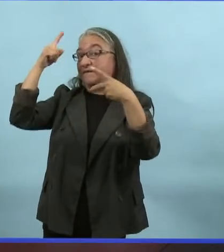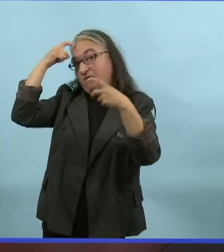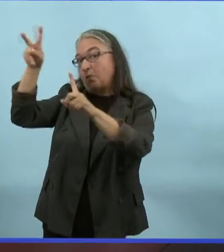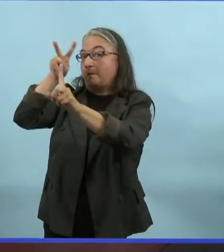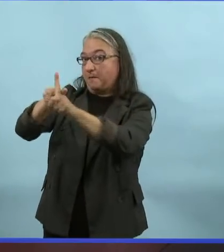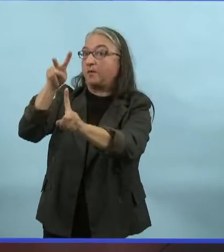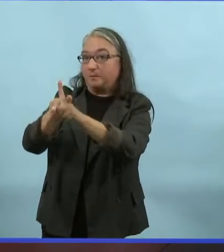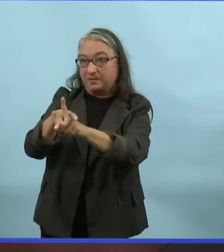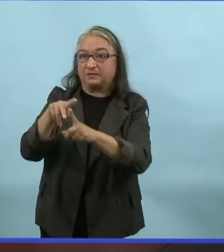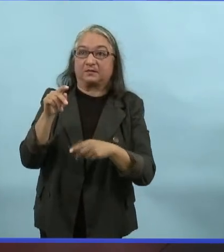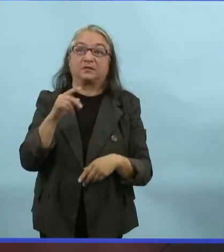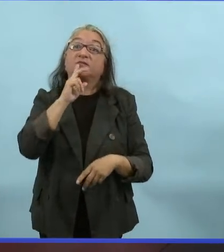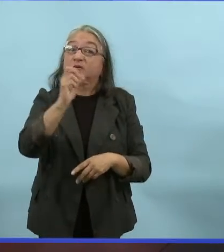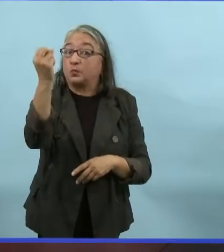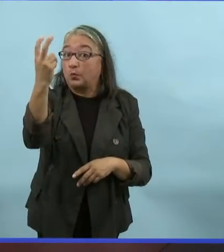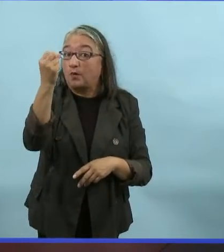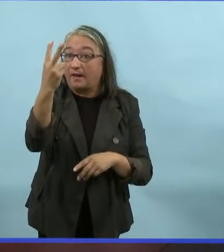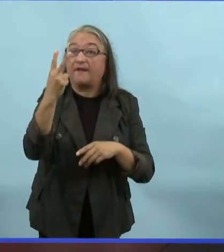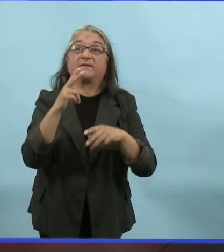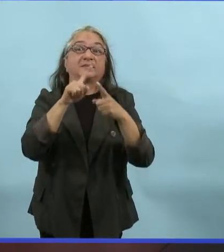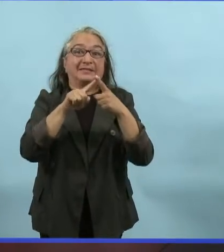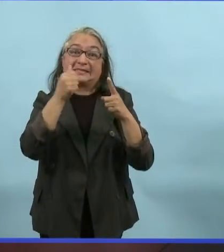we still see some strain in our health care system